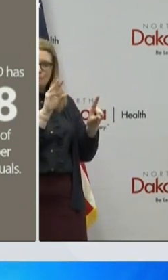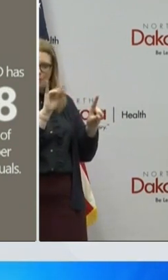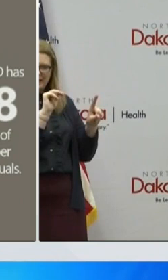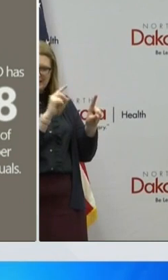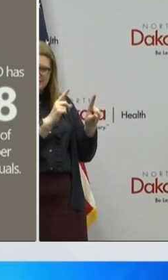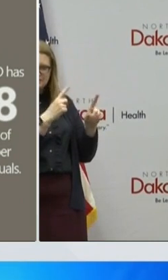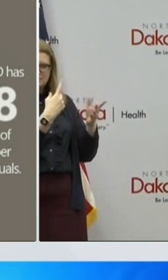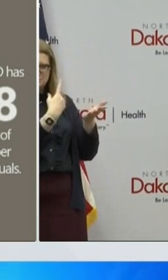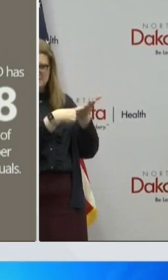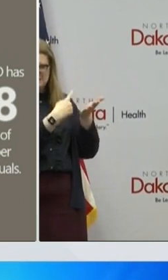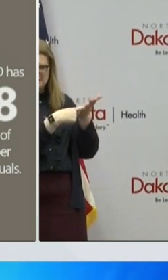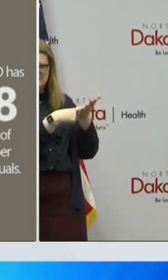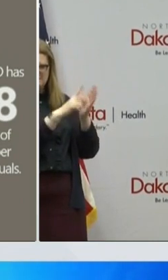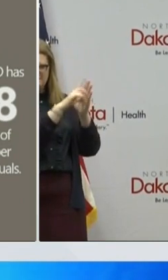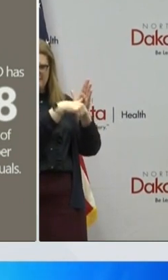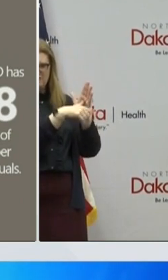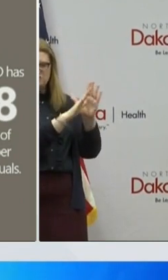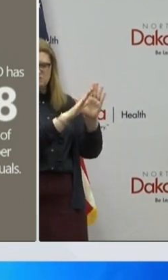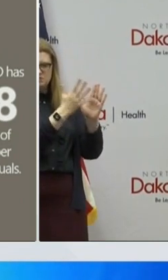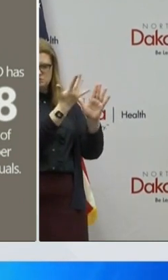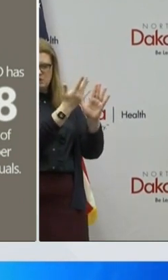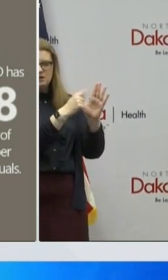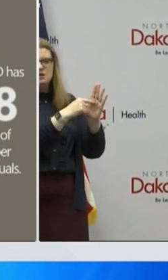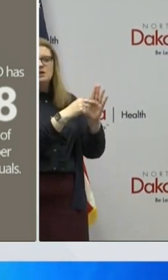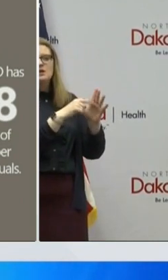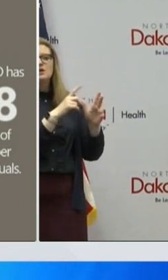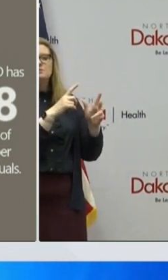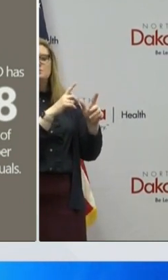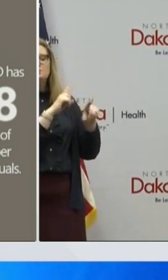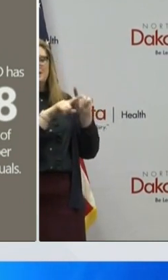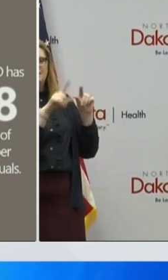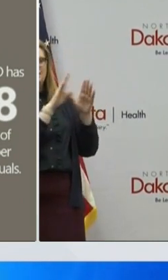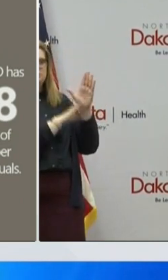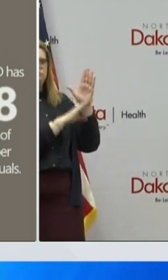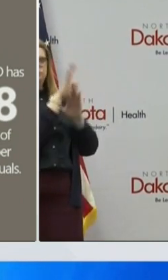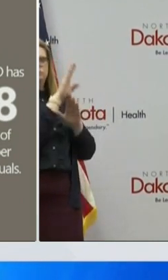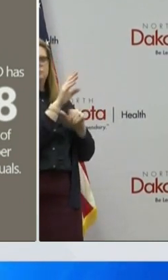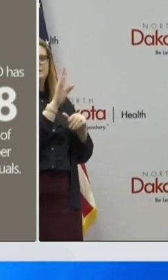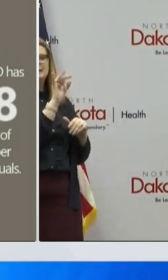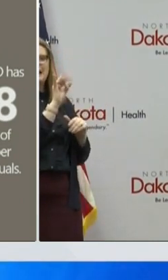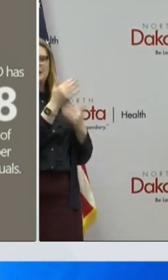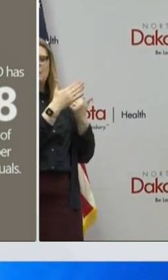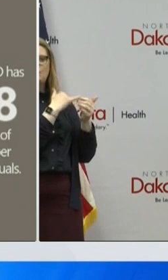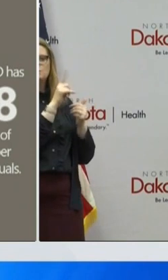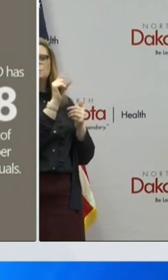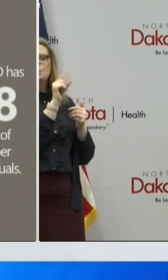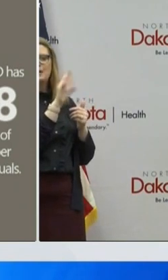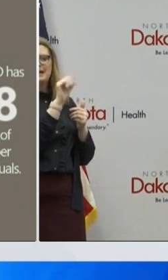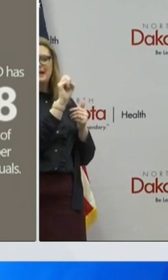CAN SEE HERE THAT WE HAVE IN GRAND FORKS BECAUSE OF THE TARGETING TESTING WE HAVE DONE